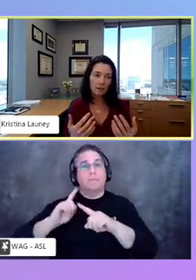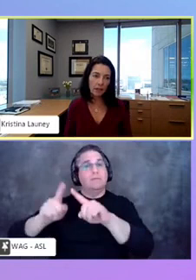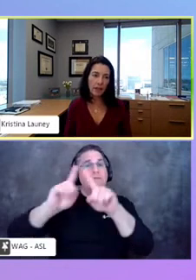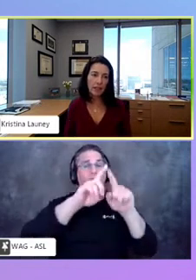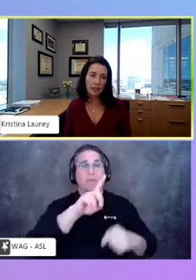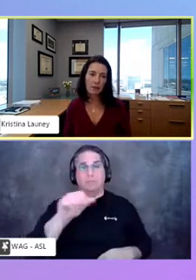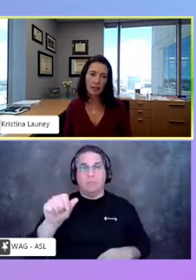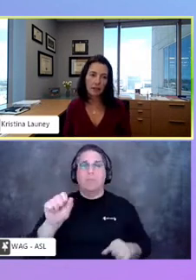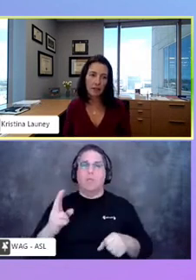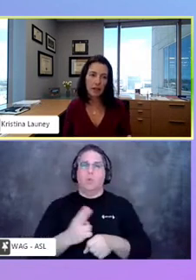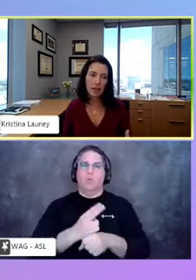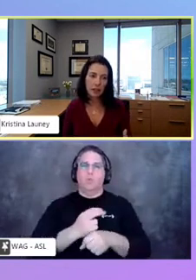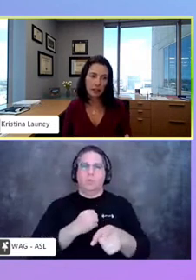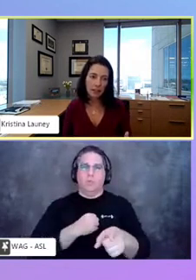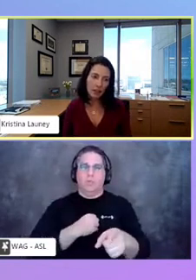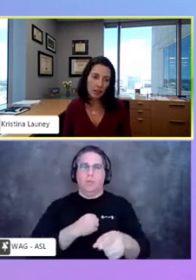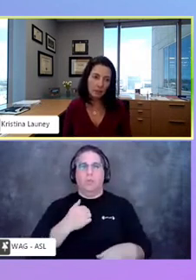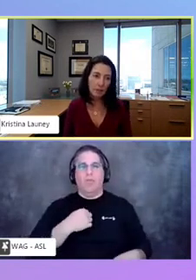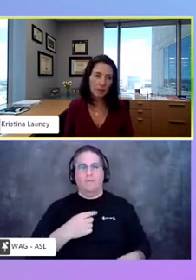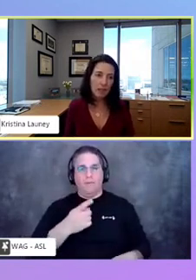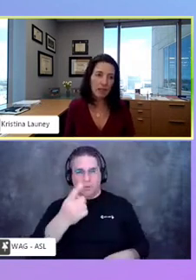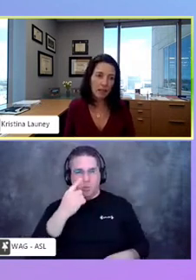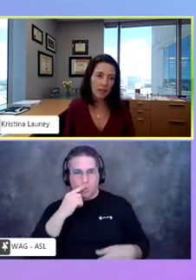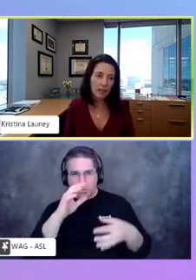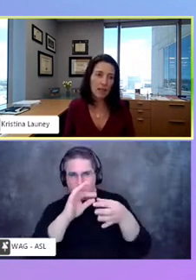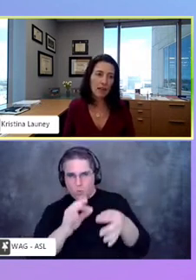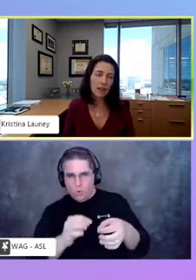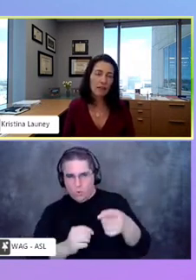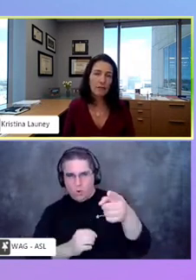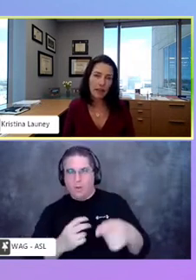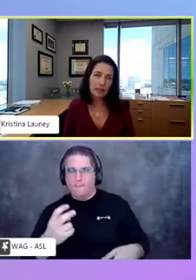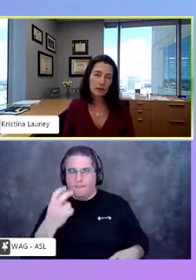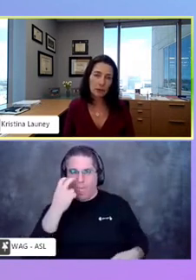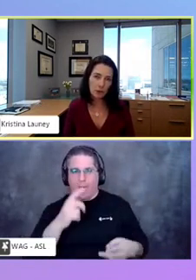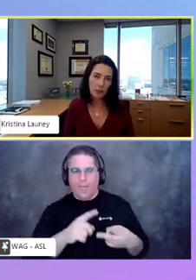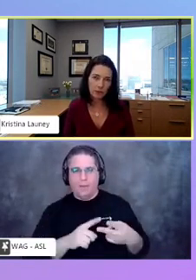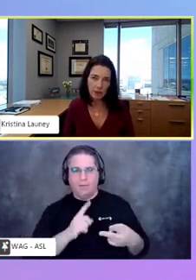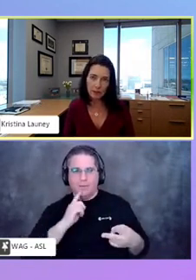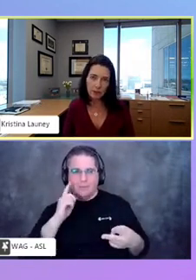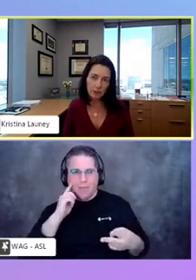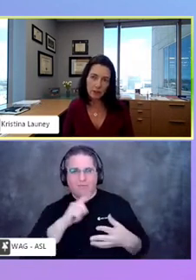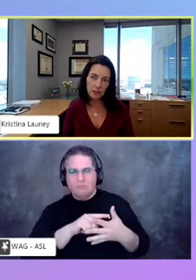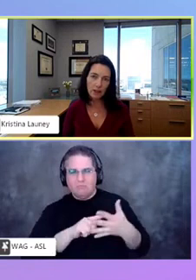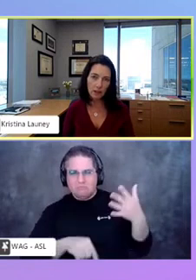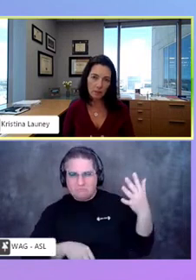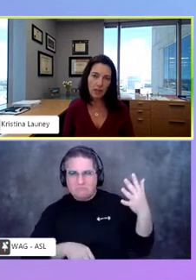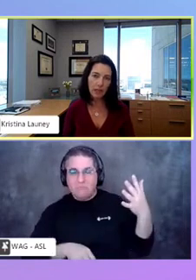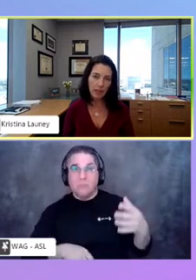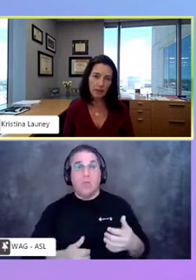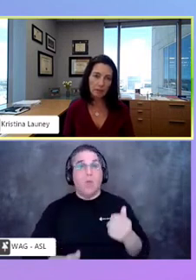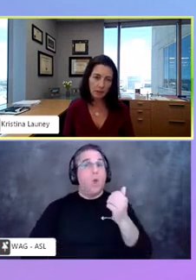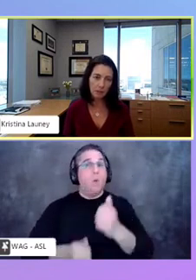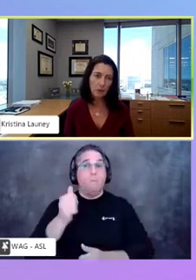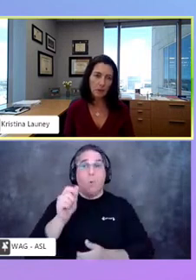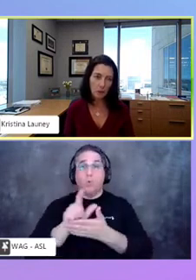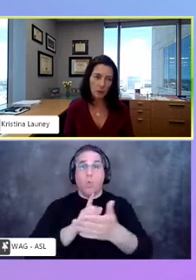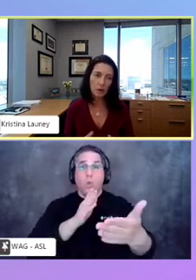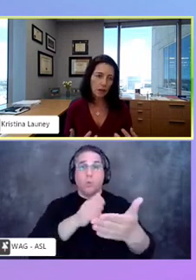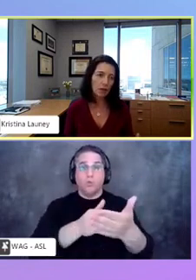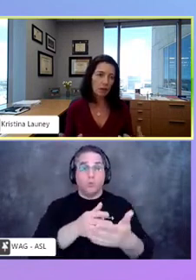website? it is one that can be used with people that disabilities. have various We have blind at